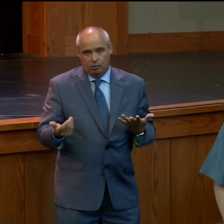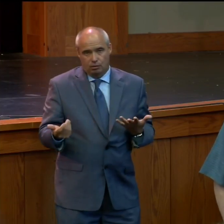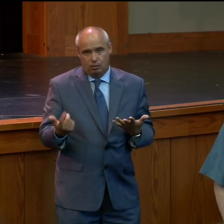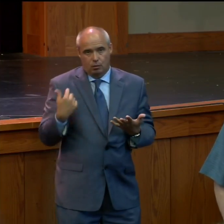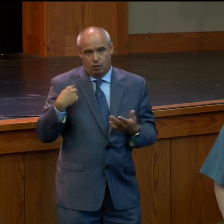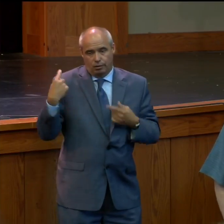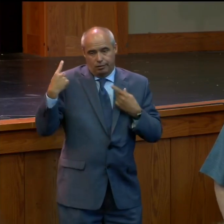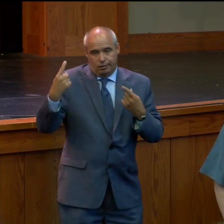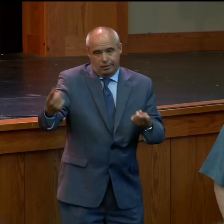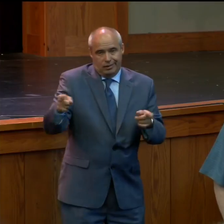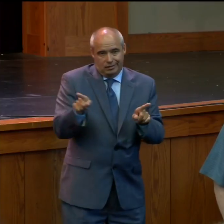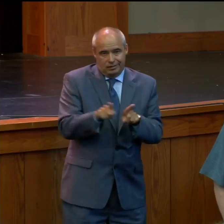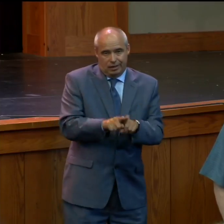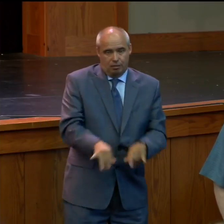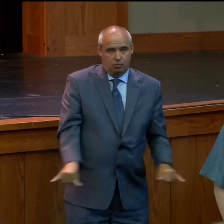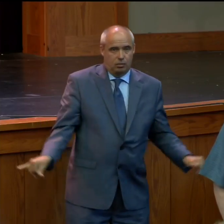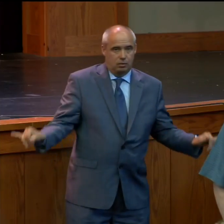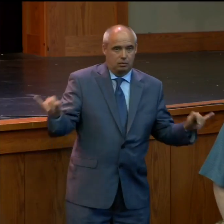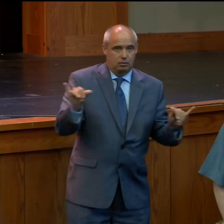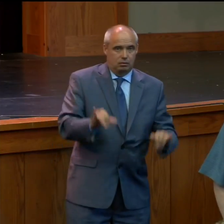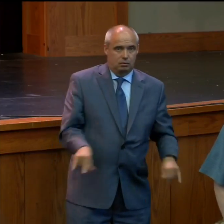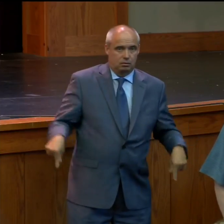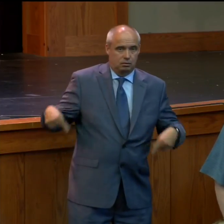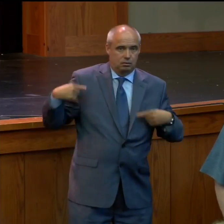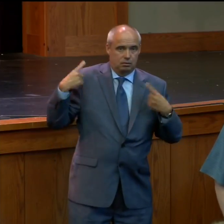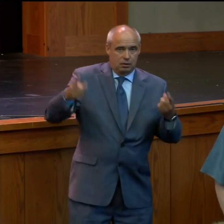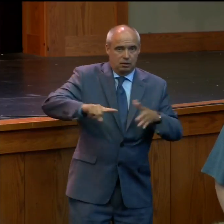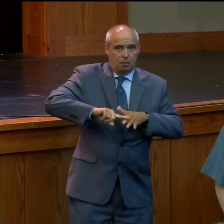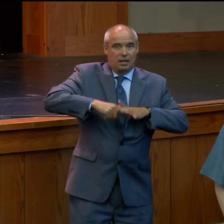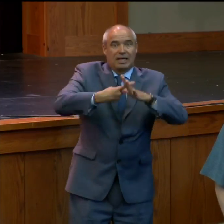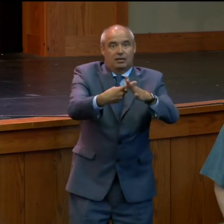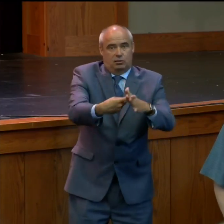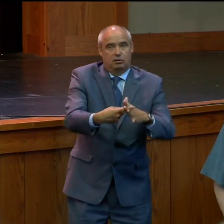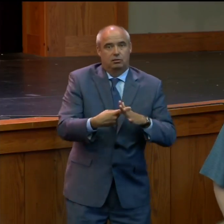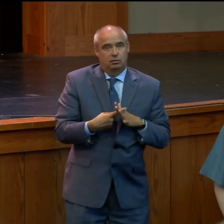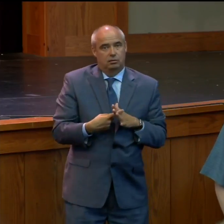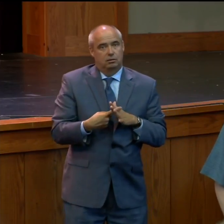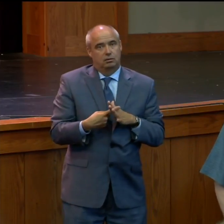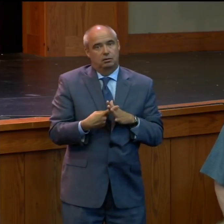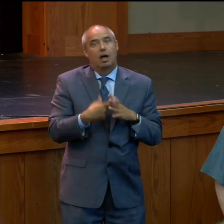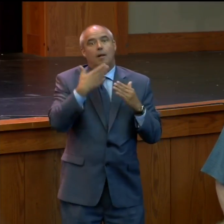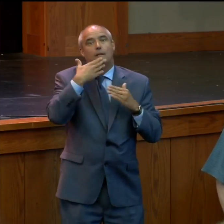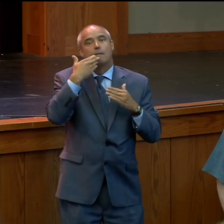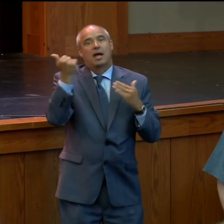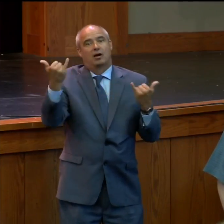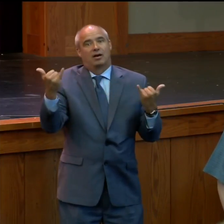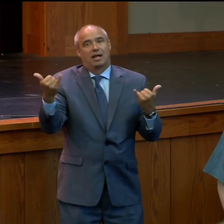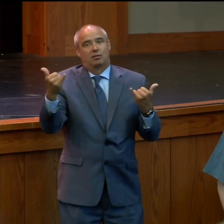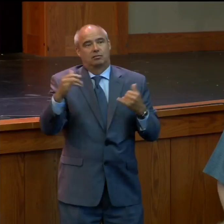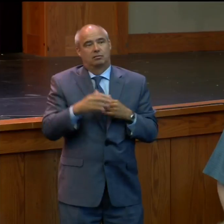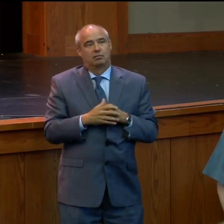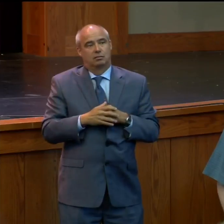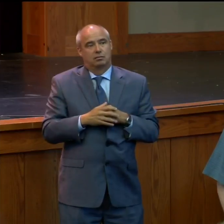WE'VE BEEN THE SAME THING SINCE THE BEGINNING. WE'RE JUST BETTER AT IT.